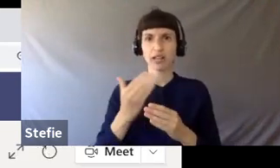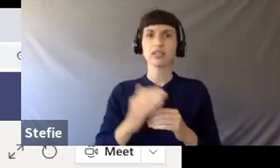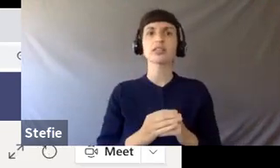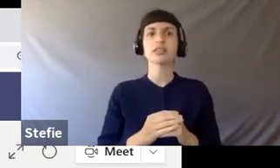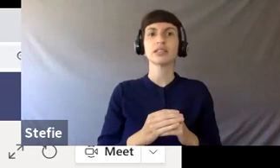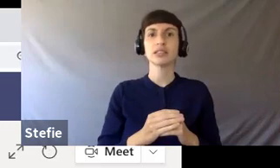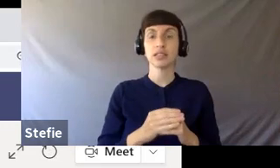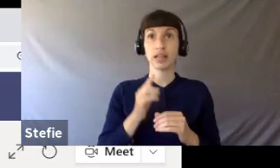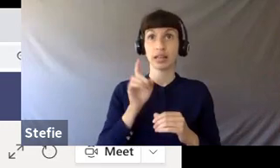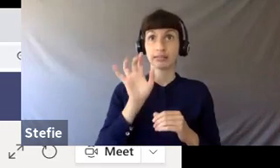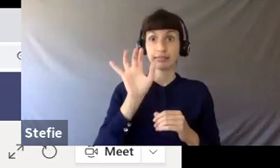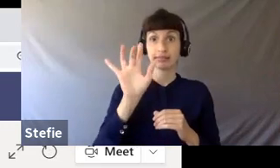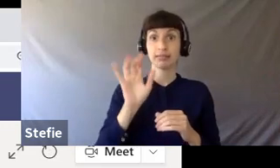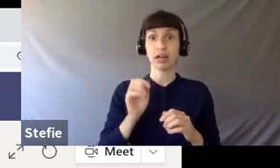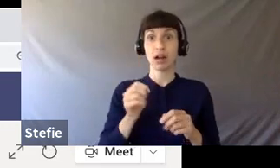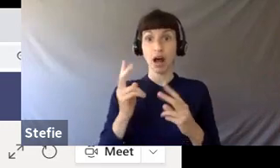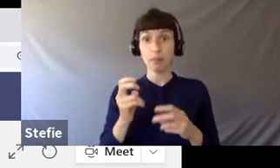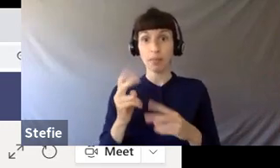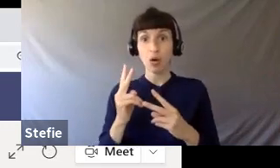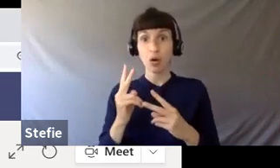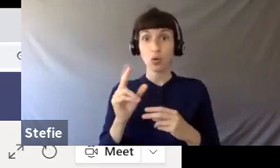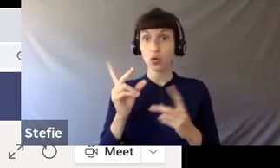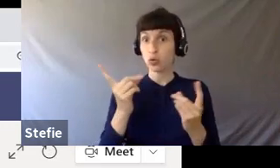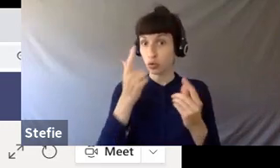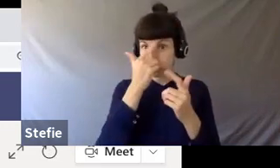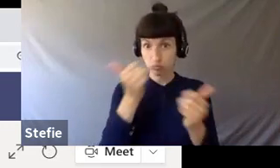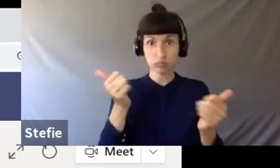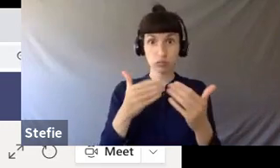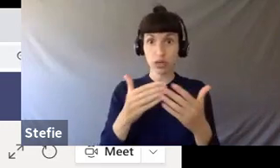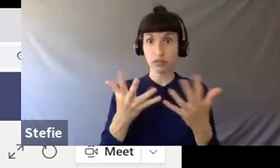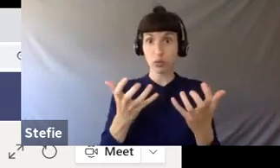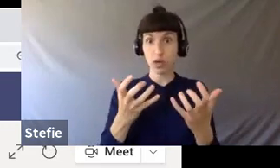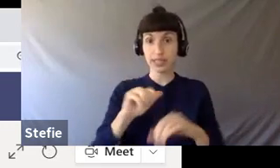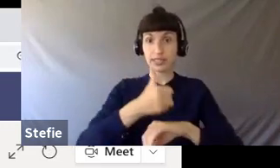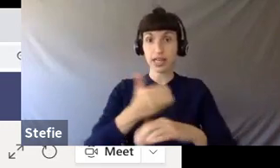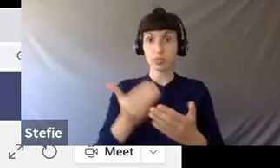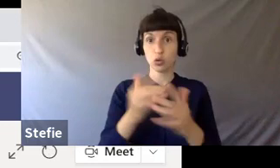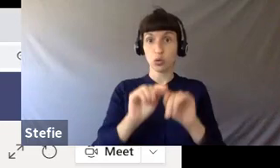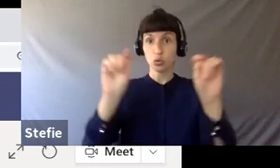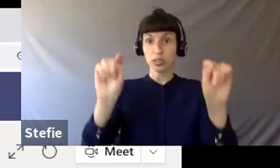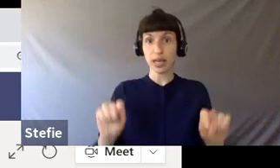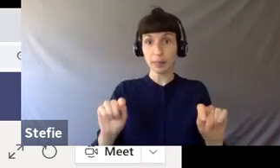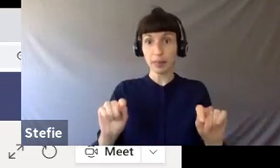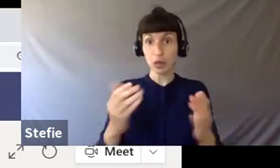I want to go through and do a couple of things to the top; I want to talk about files where you can upload and do